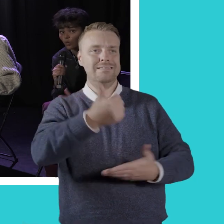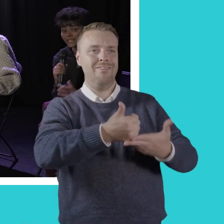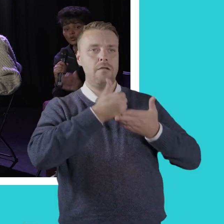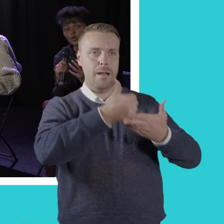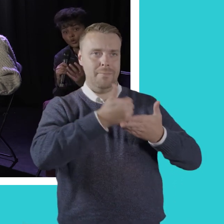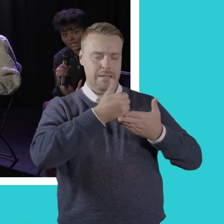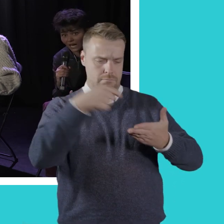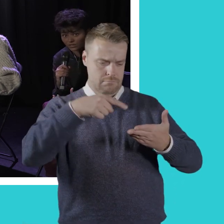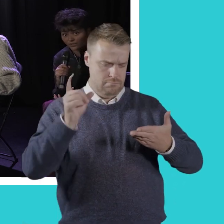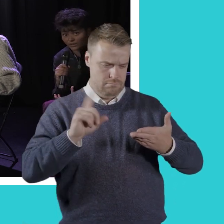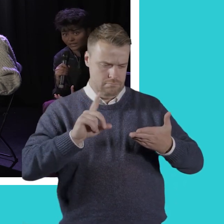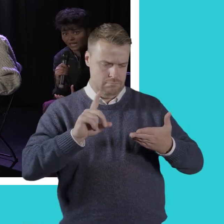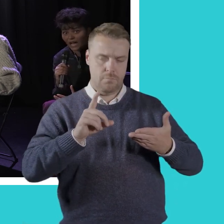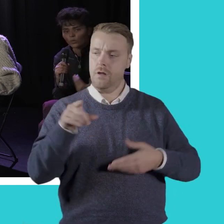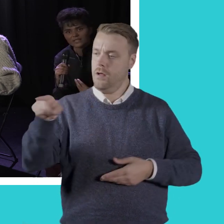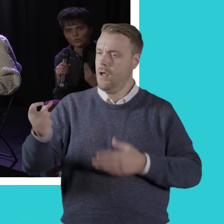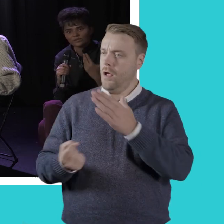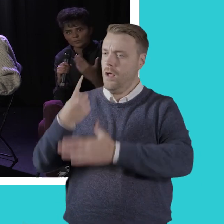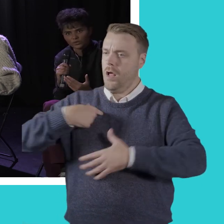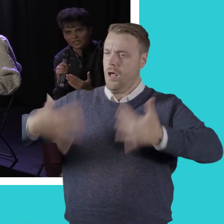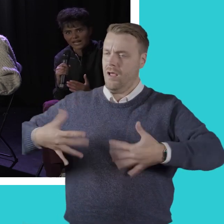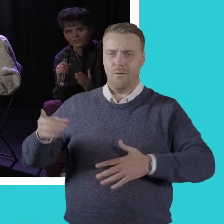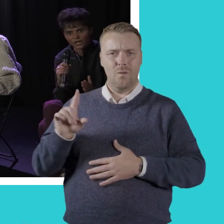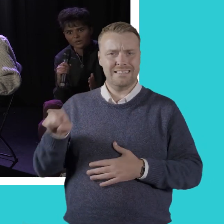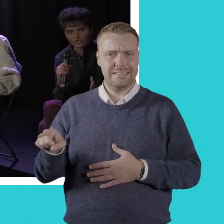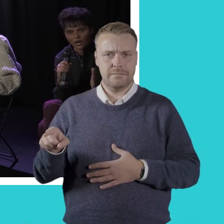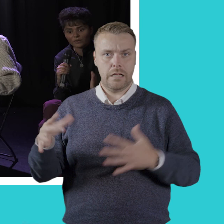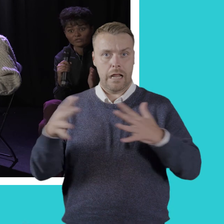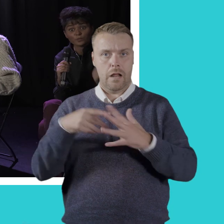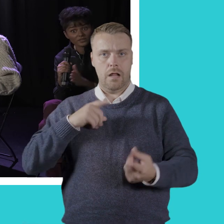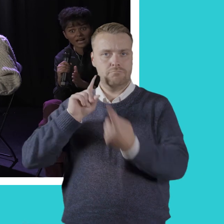what is causing our suffering and the ways that we respond to that is very much respond to that